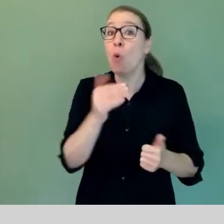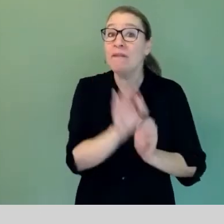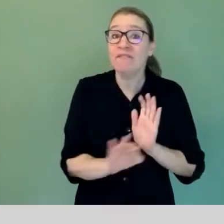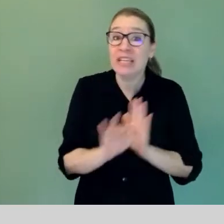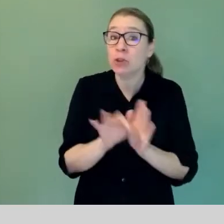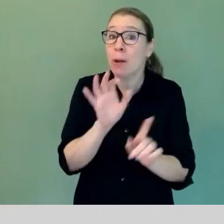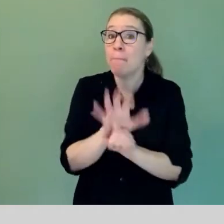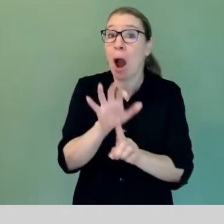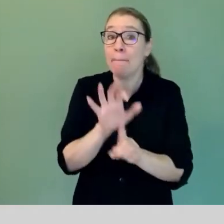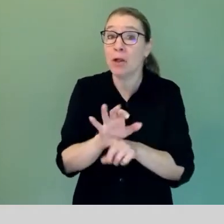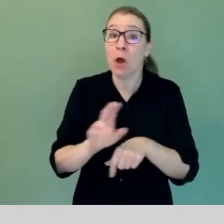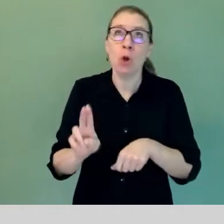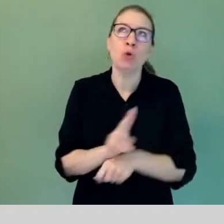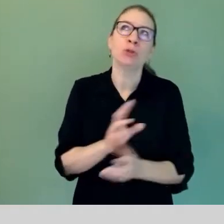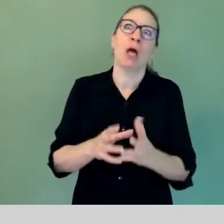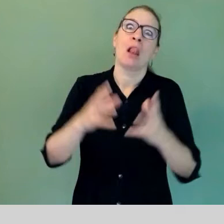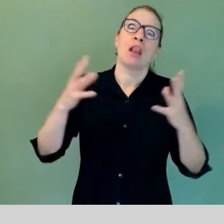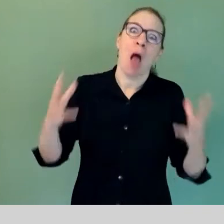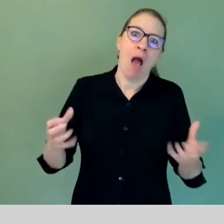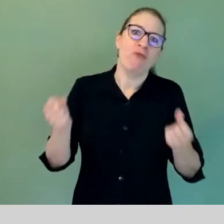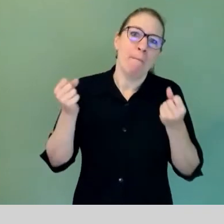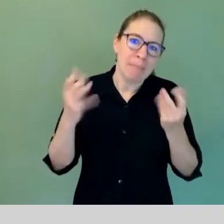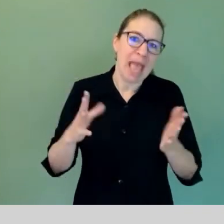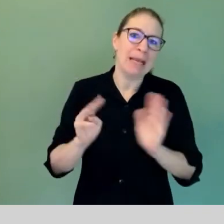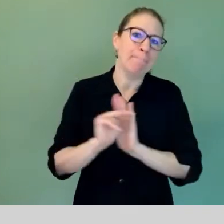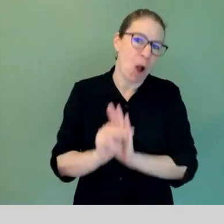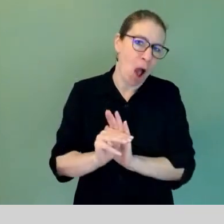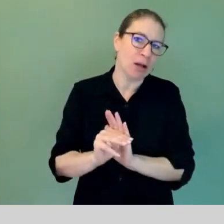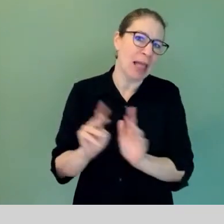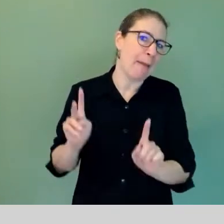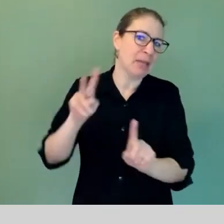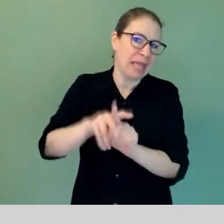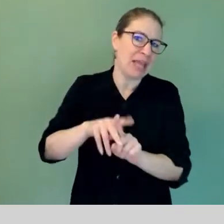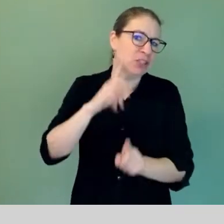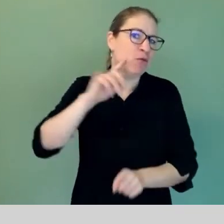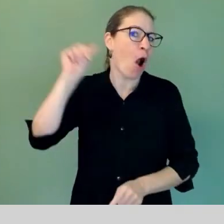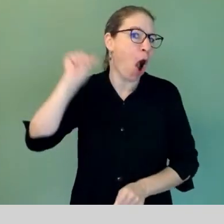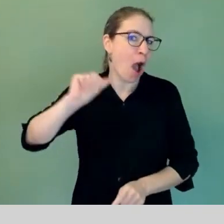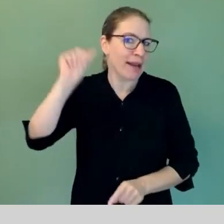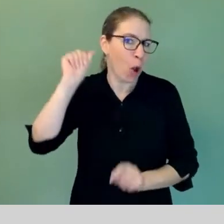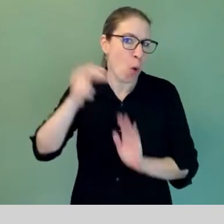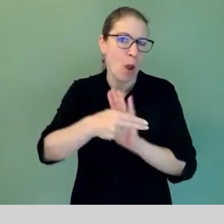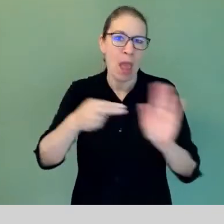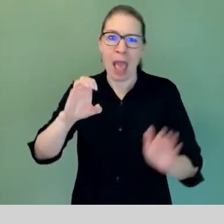very good feature, very popular, used in extensive amount of applications for audio classification